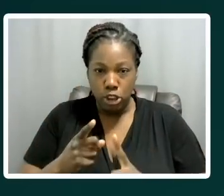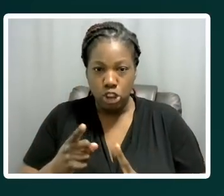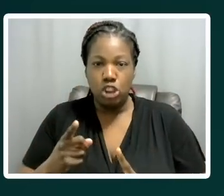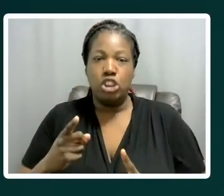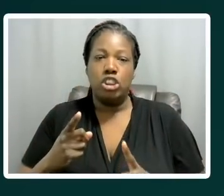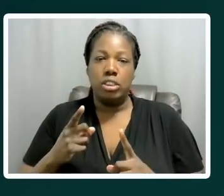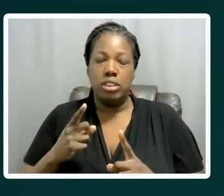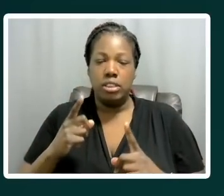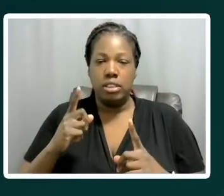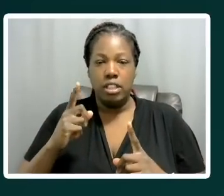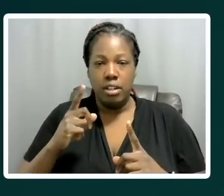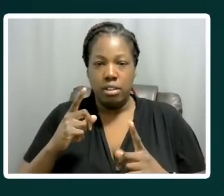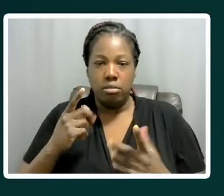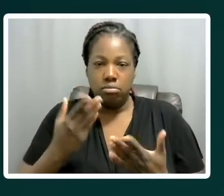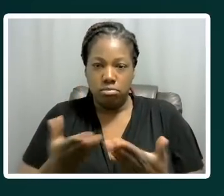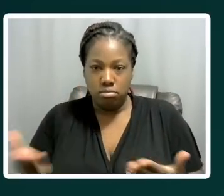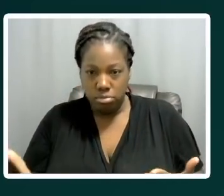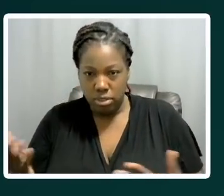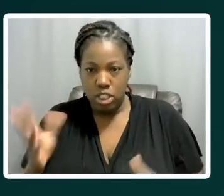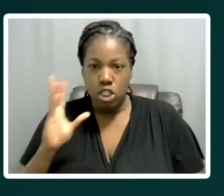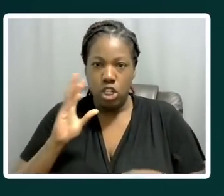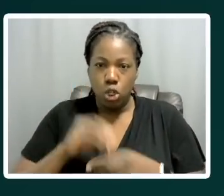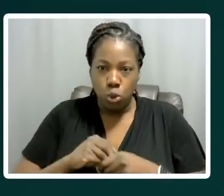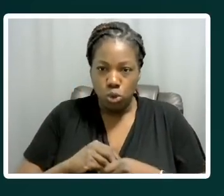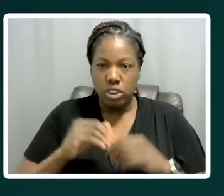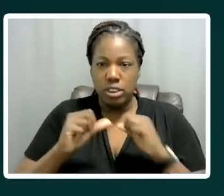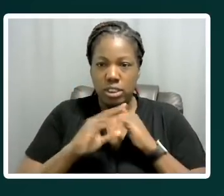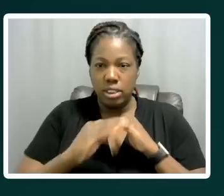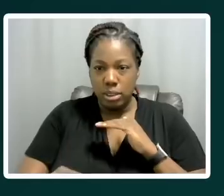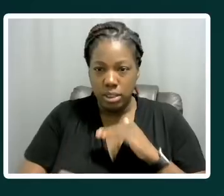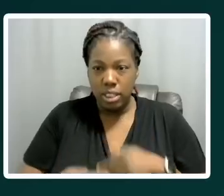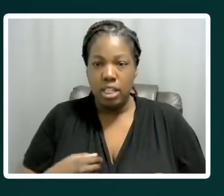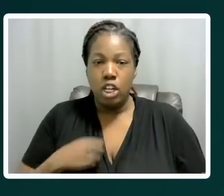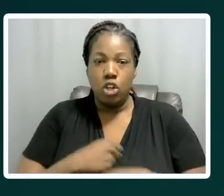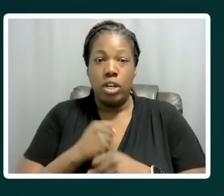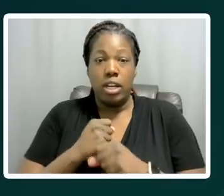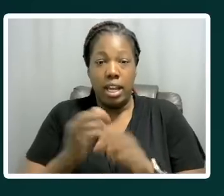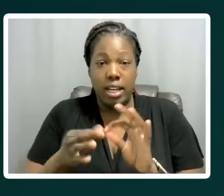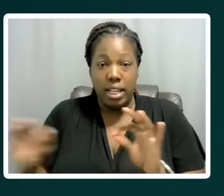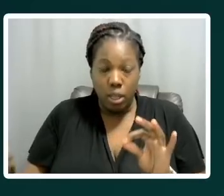To simply and effectively create a language of meaning acting as a through line for the stories,